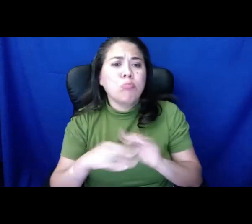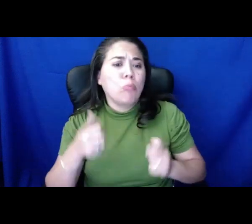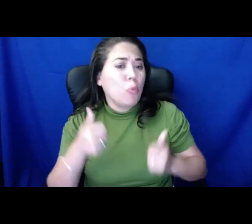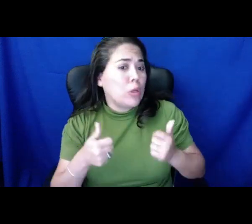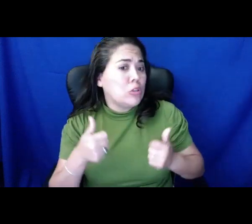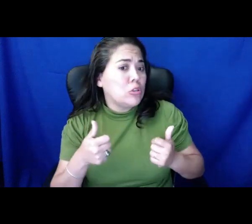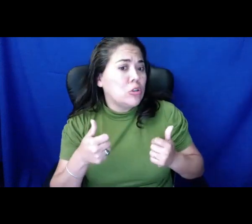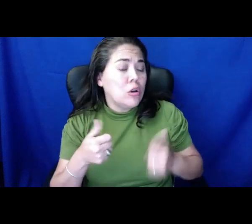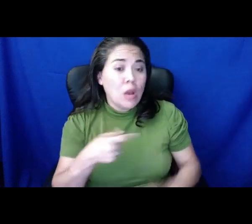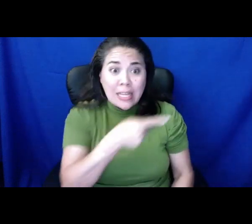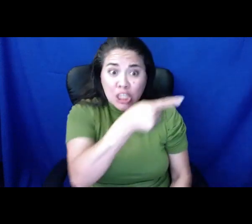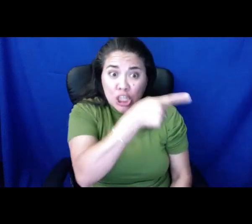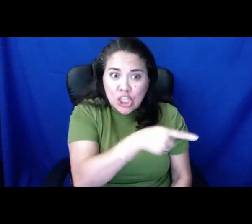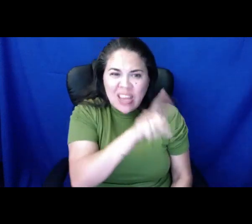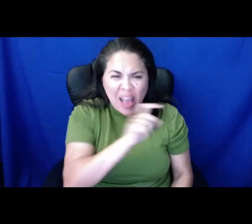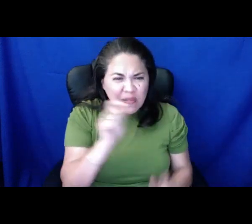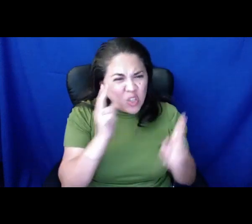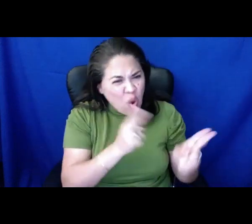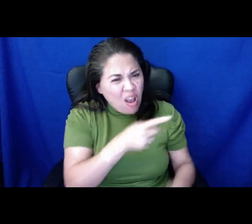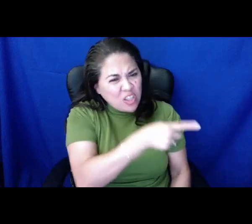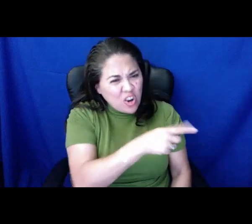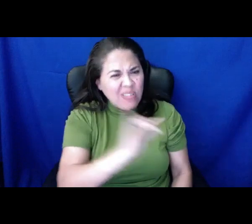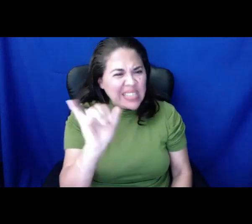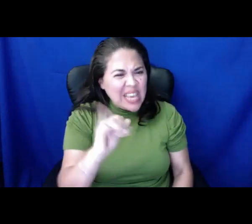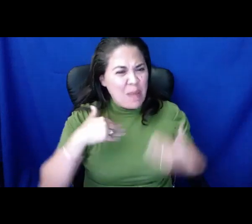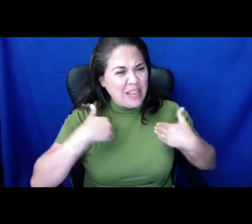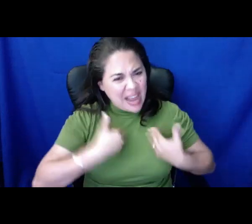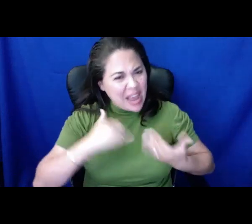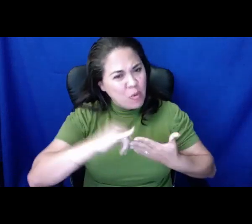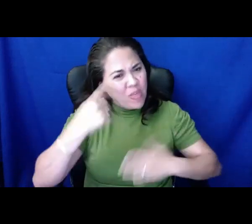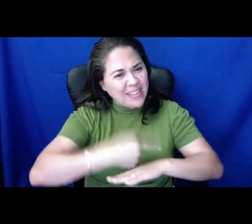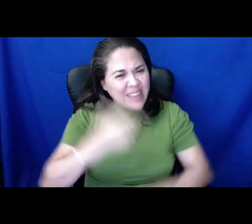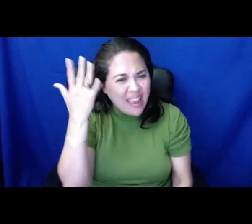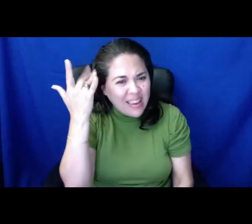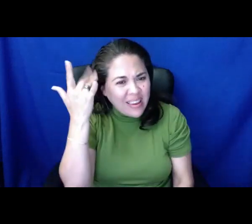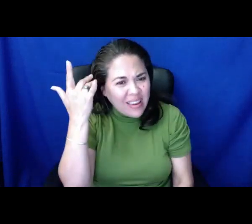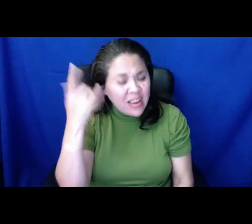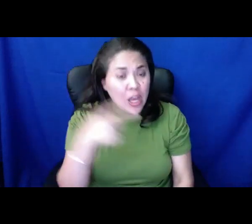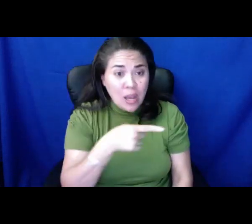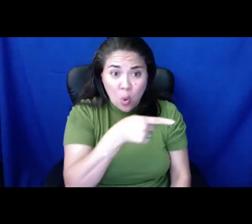Leslie McIntosh: Did she need to be hunted like an animal that day. Leslie McIntosh: Was she ever really special.